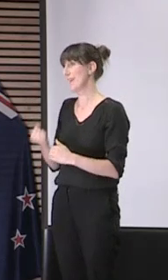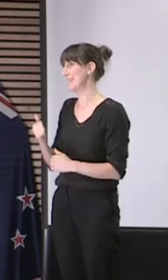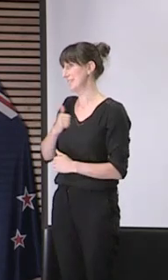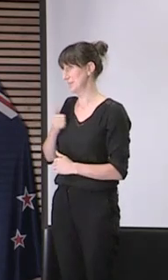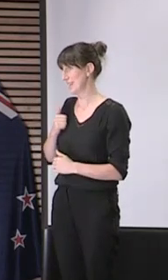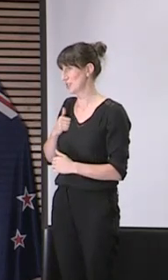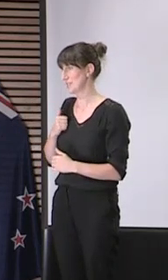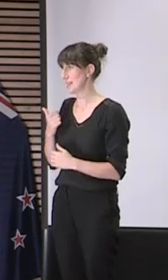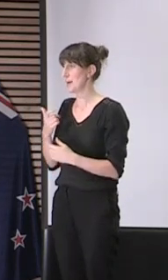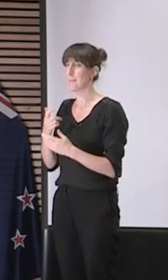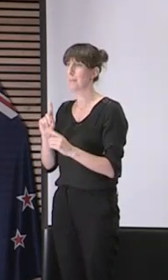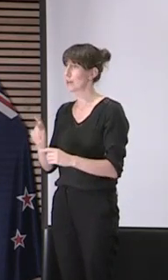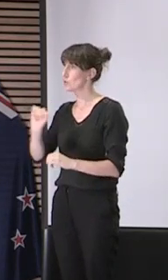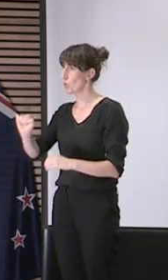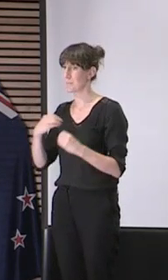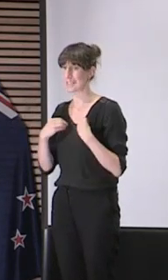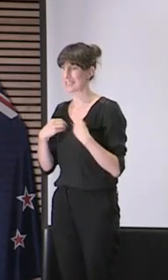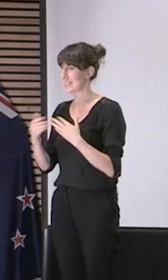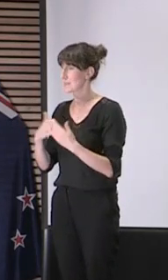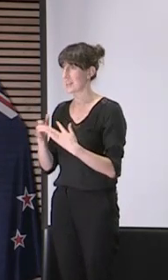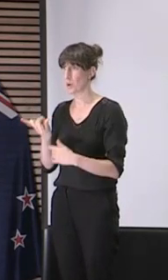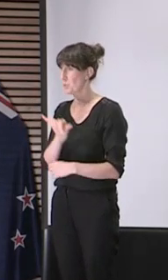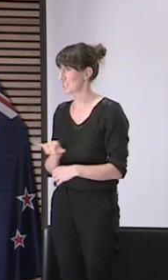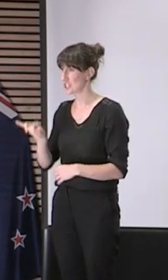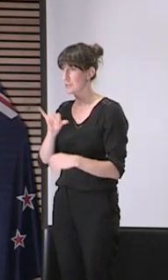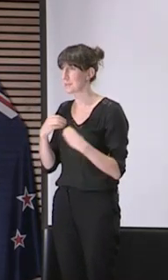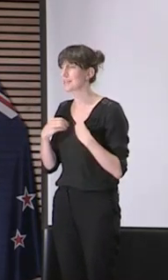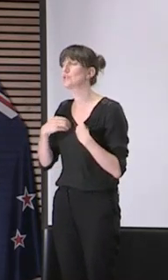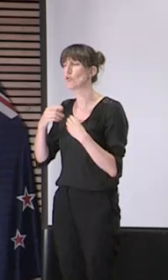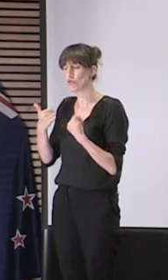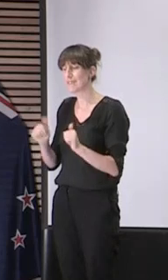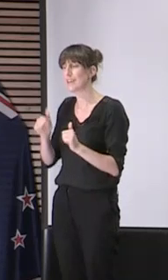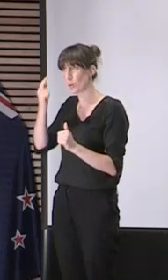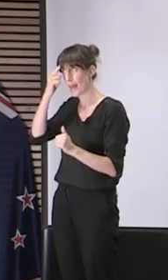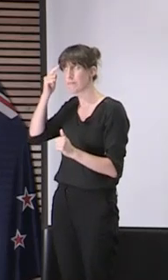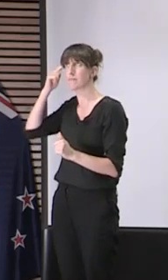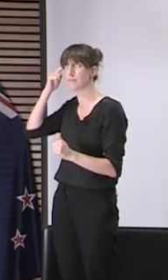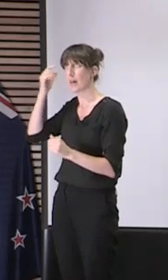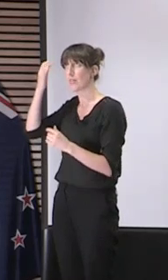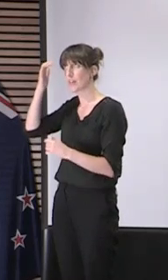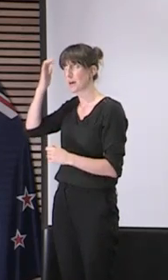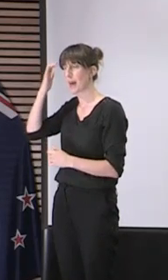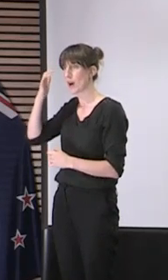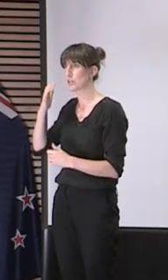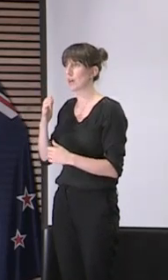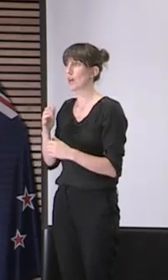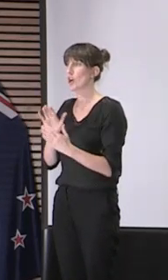4 experience, some really thorough guidance around your expect takes at level 3 but regardless of which field you